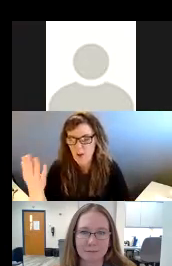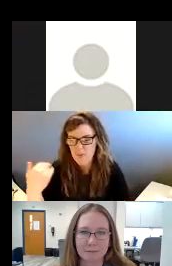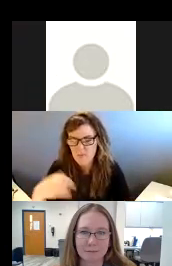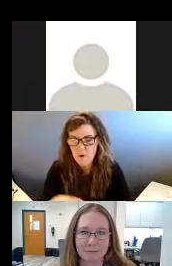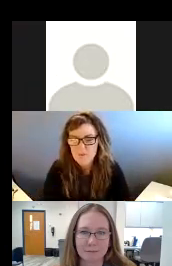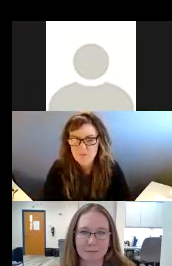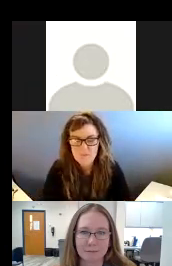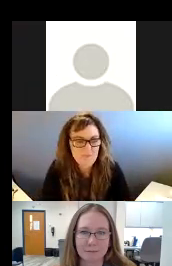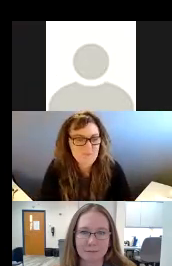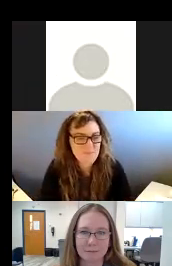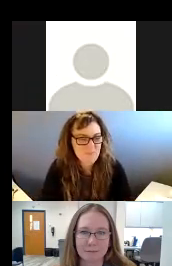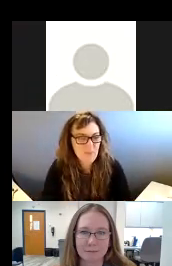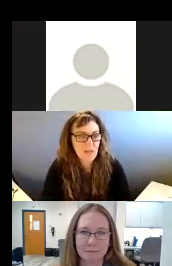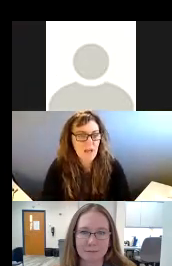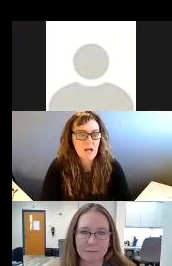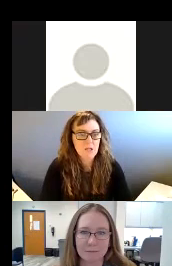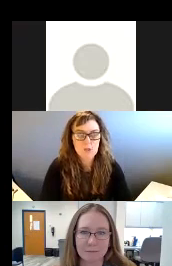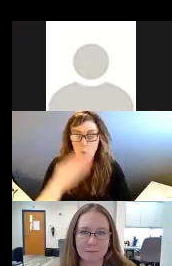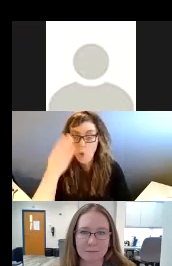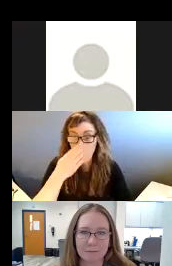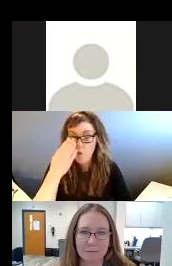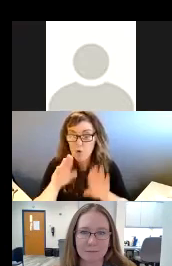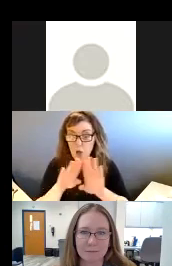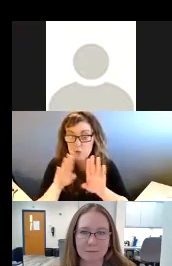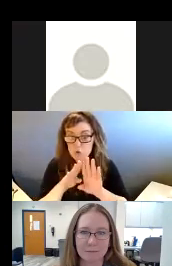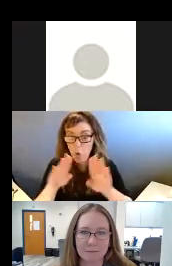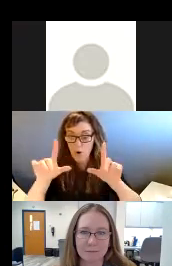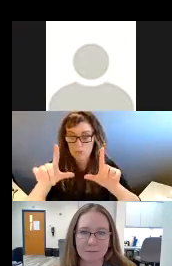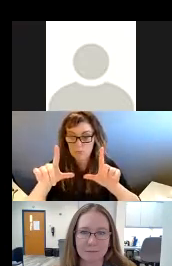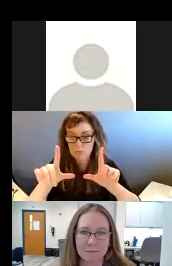SO, WE GET TO SEE THAT THEY WIDENED THIS FRONT DOOR AS WELL, THOUGH THEY DIDN'T ADD A RAMP, THEY